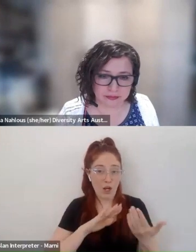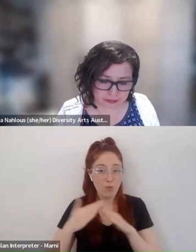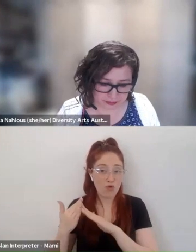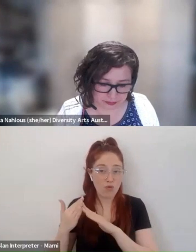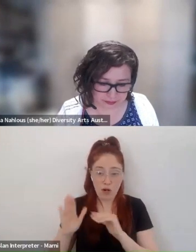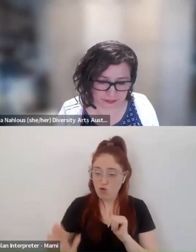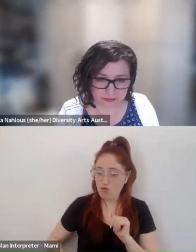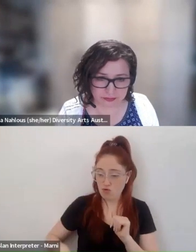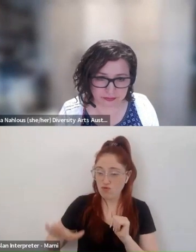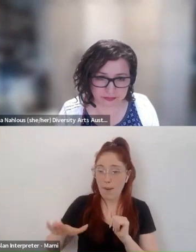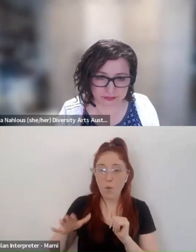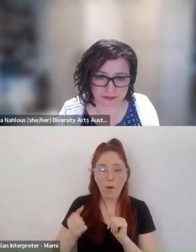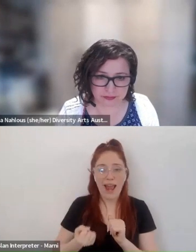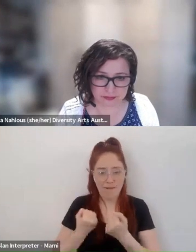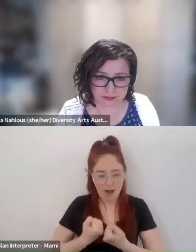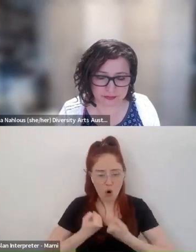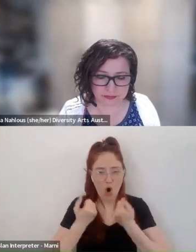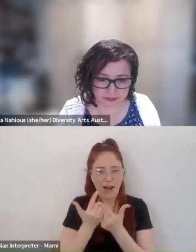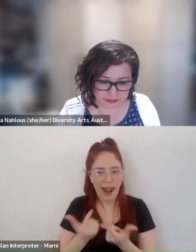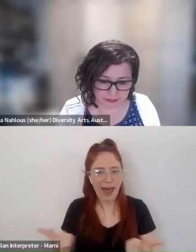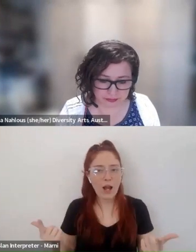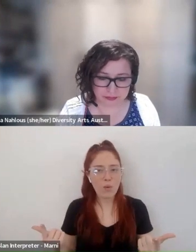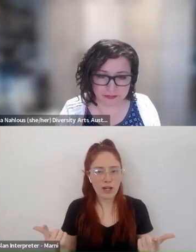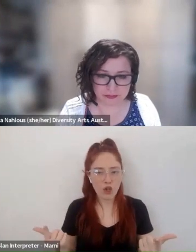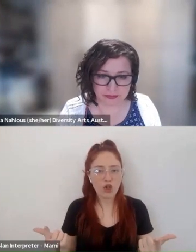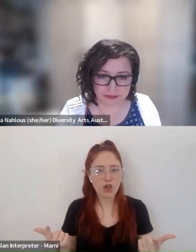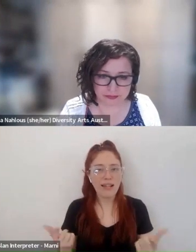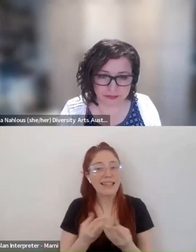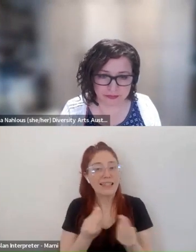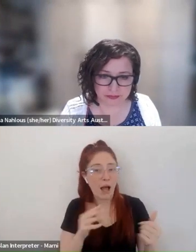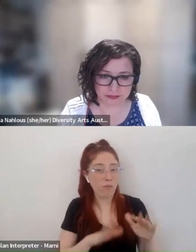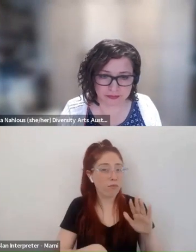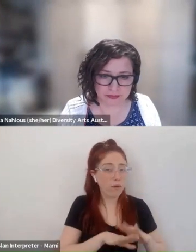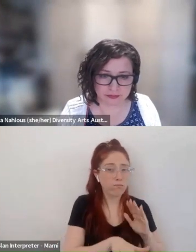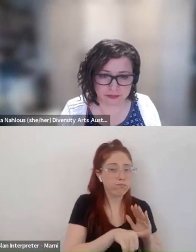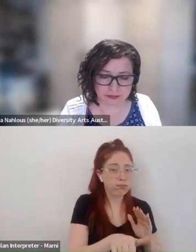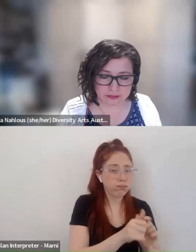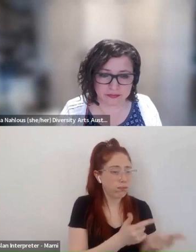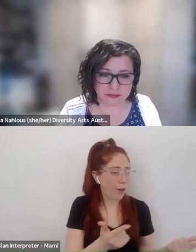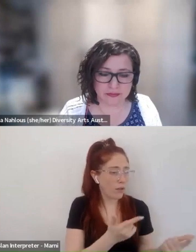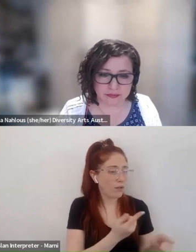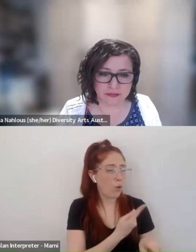that speak language, partially fully, bits and pieces. So